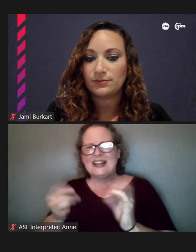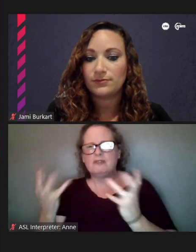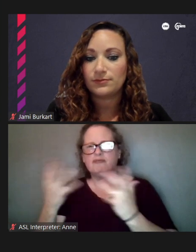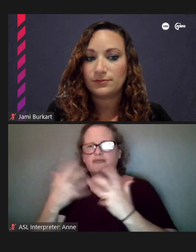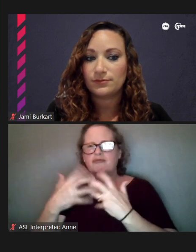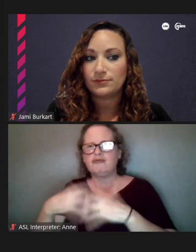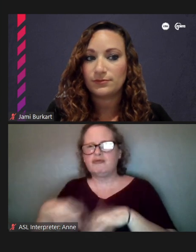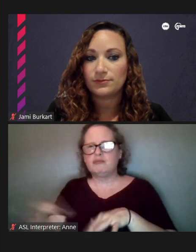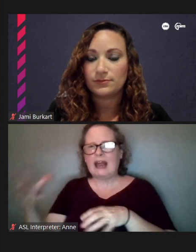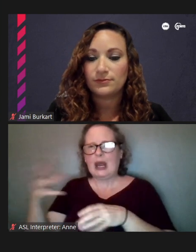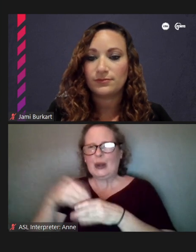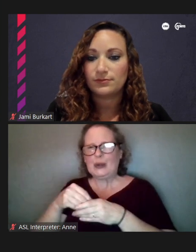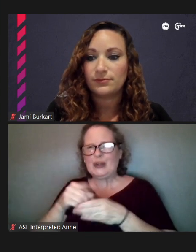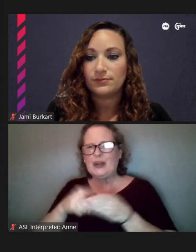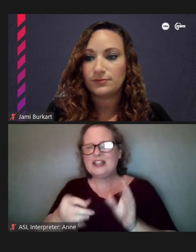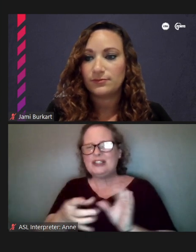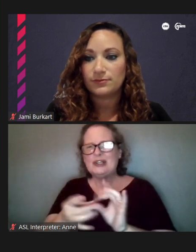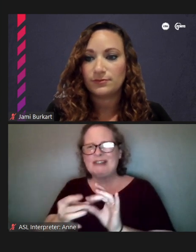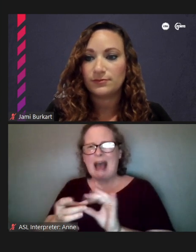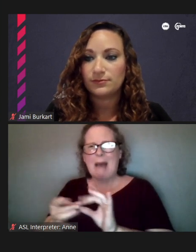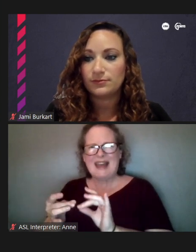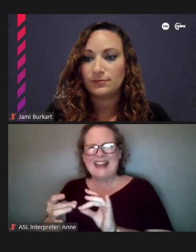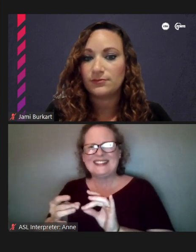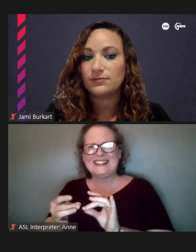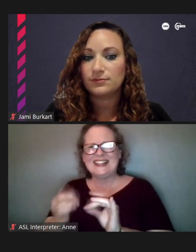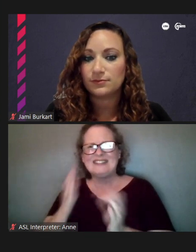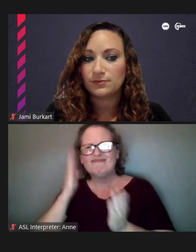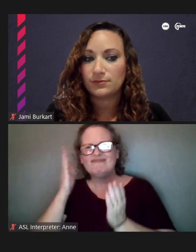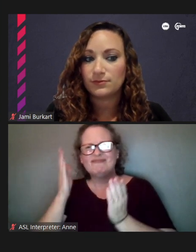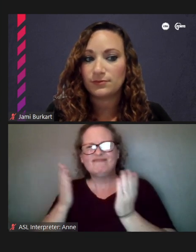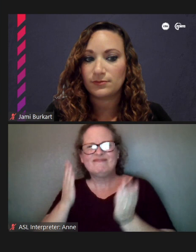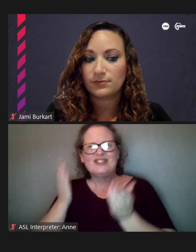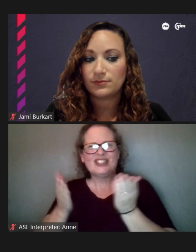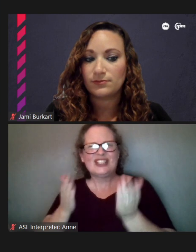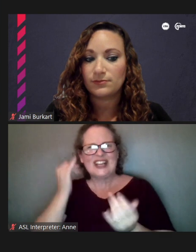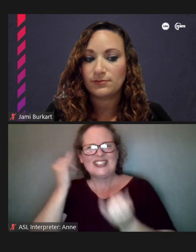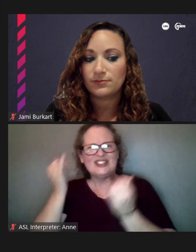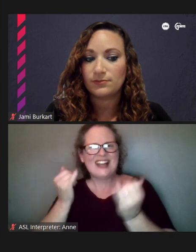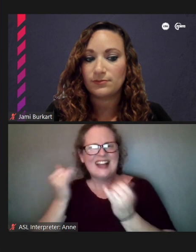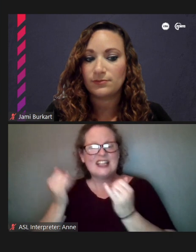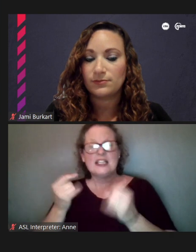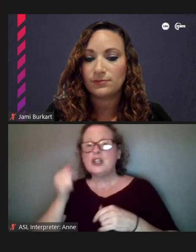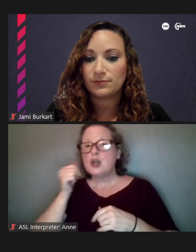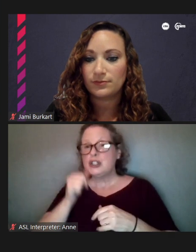is -- what is being said, so what she'll do is she'll take this to the next level